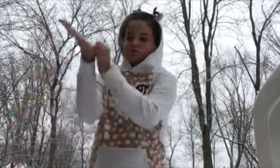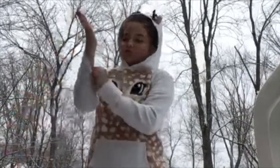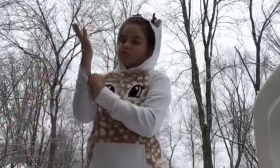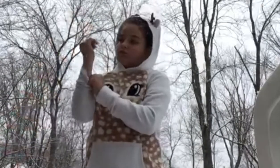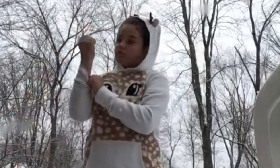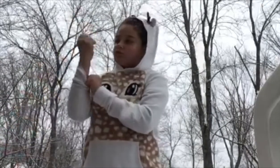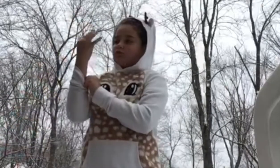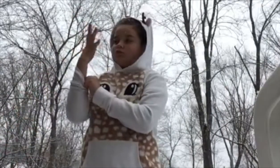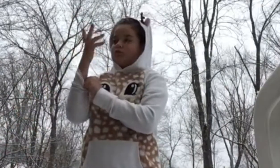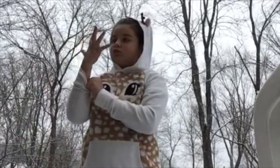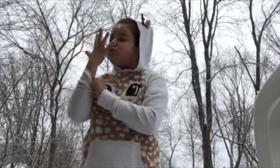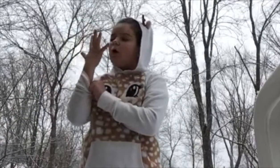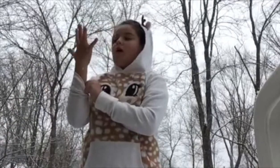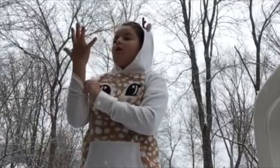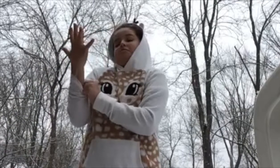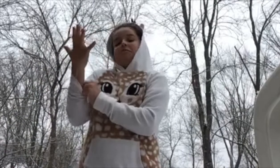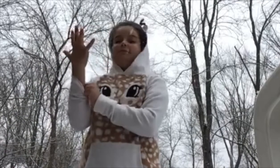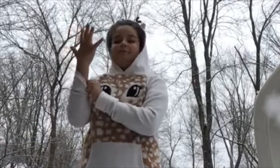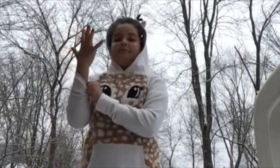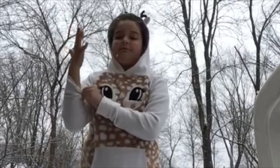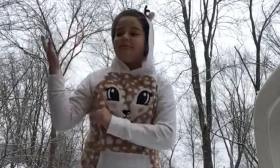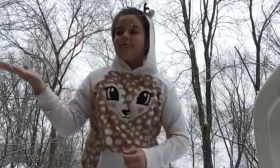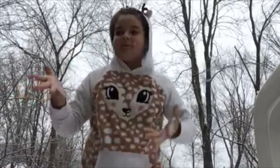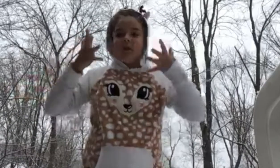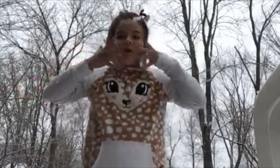gloves